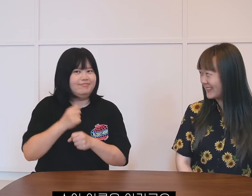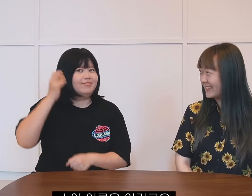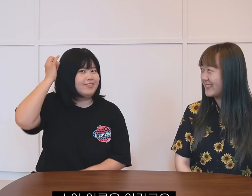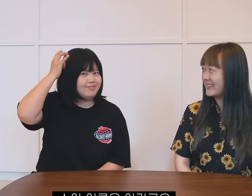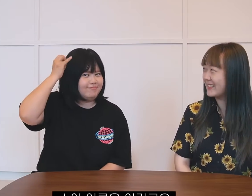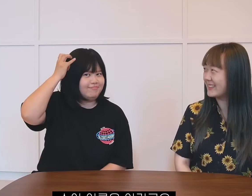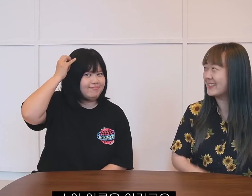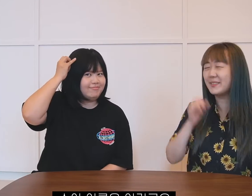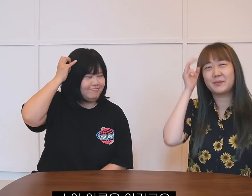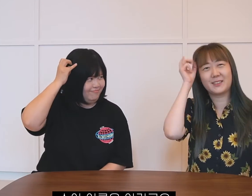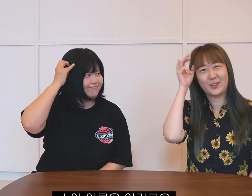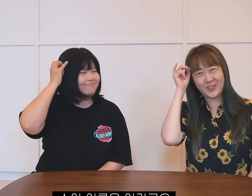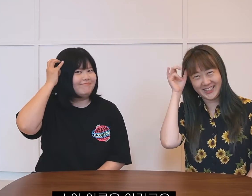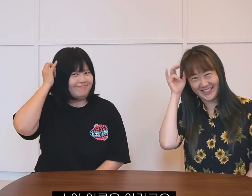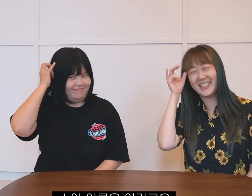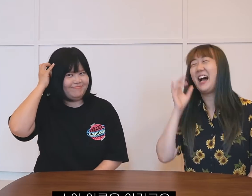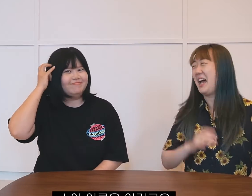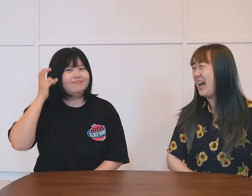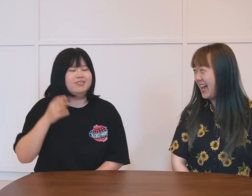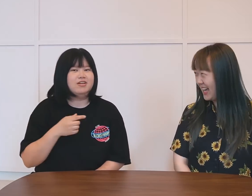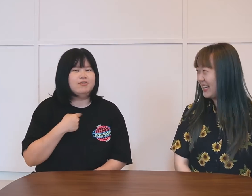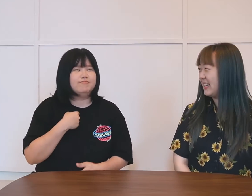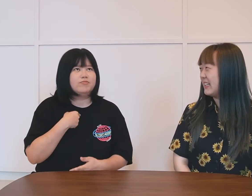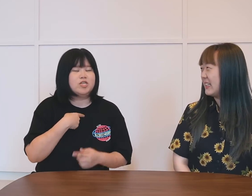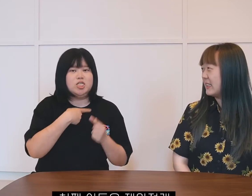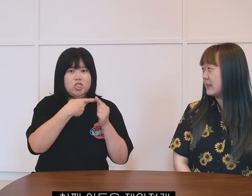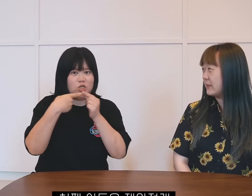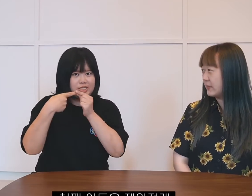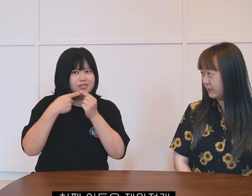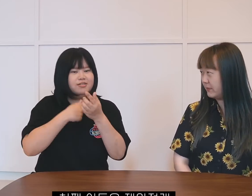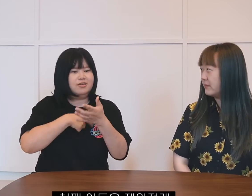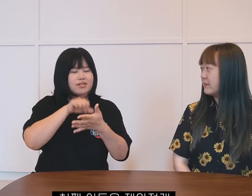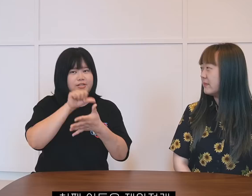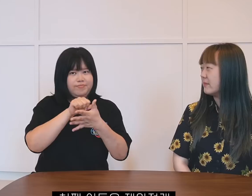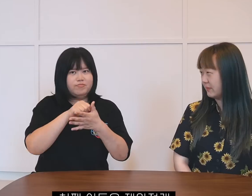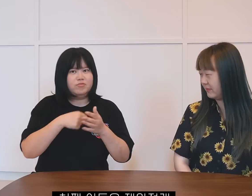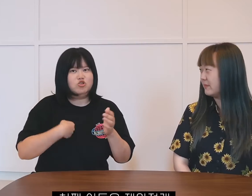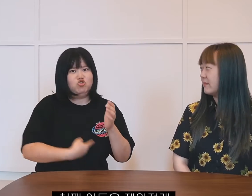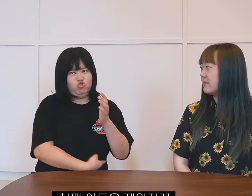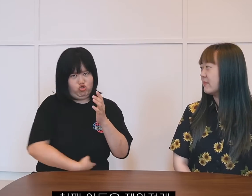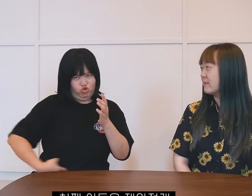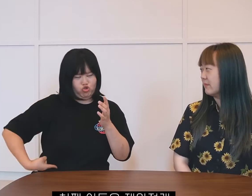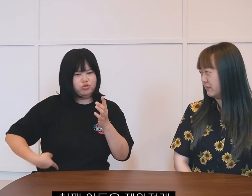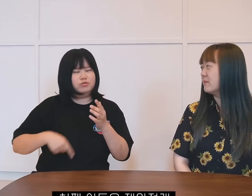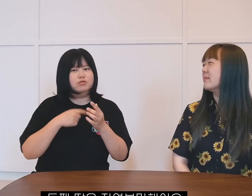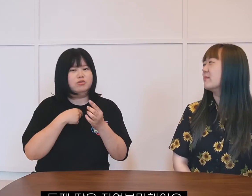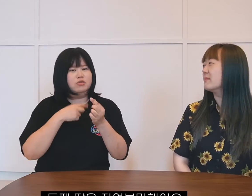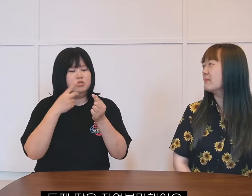This is my sign name. Her first son had a cesarean section,